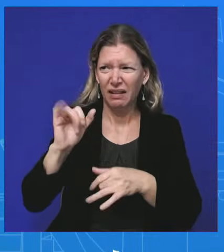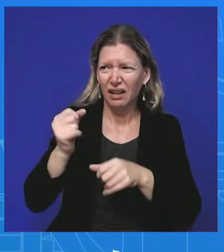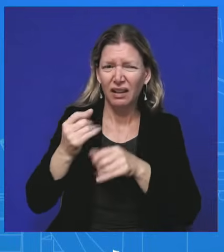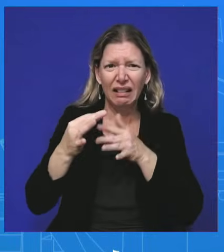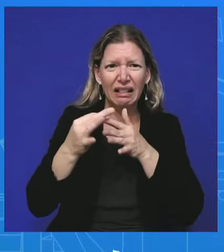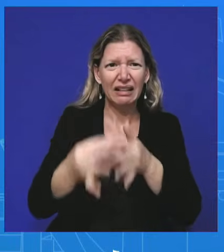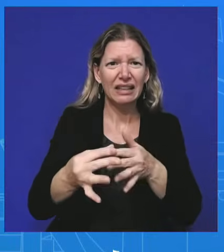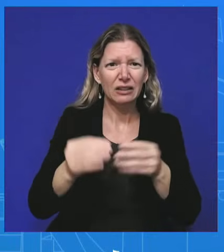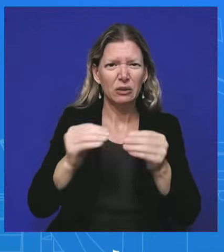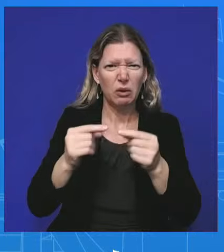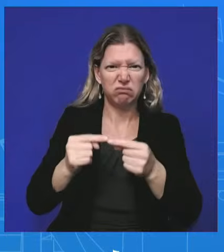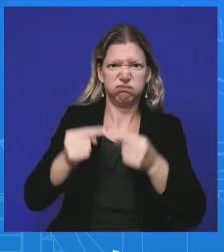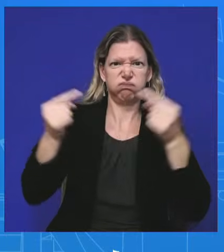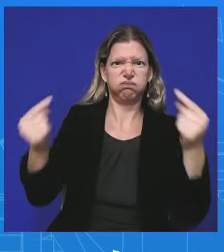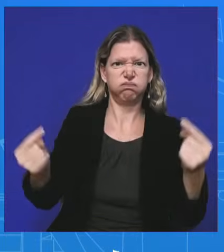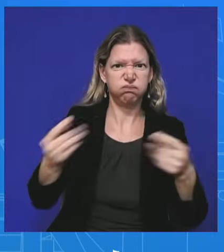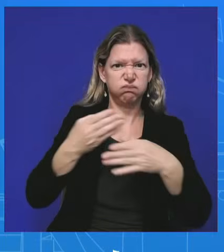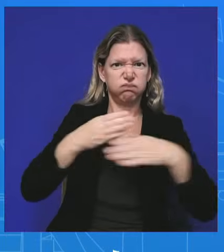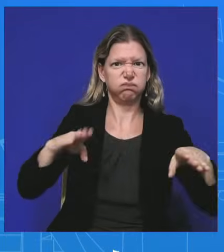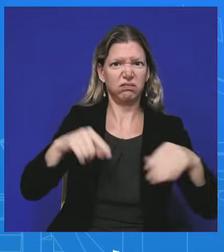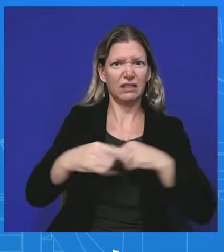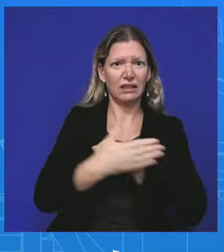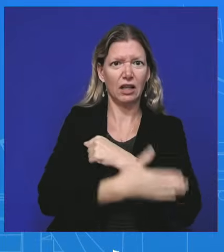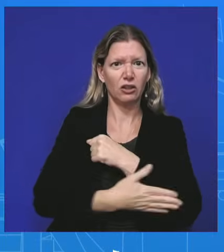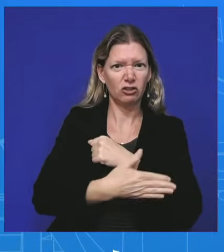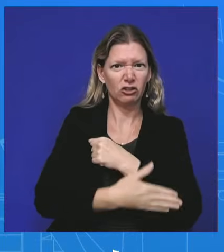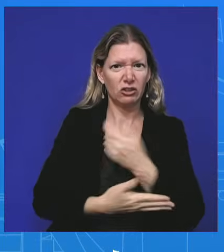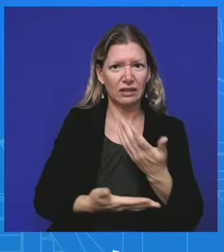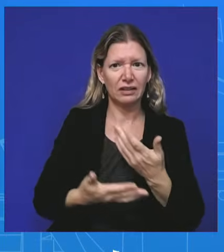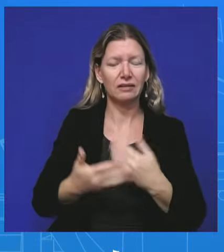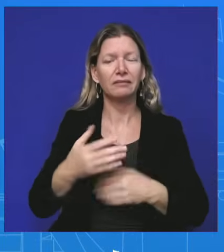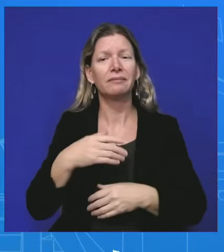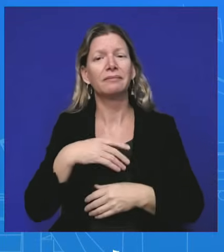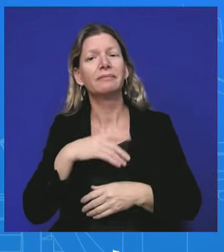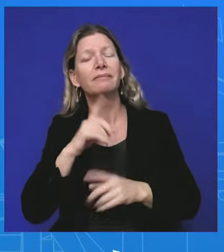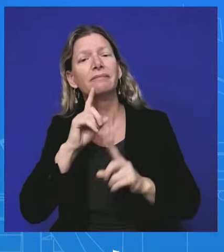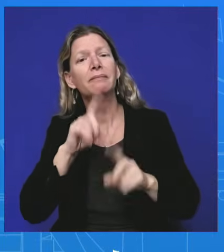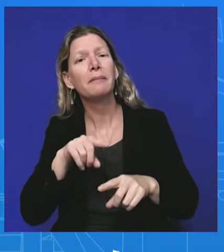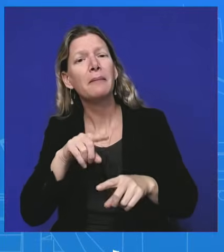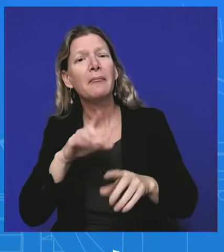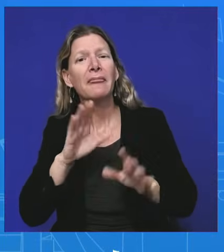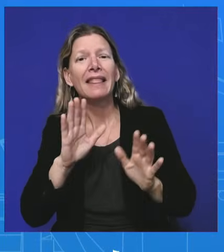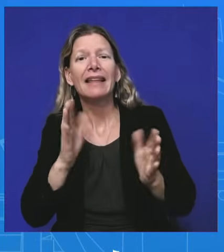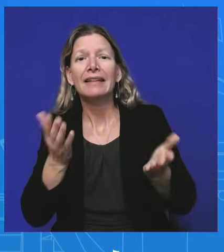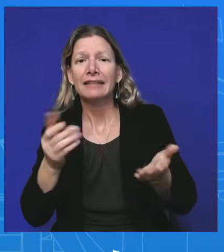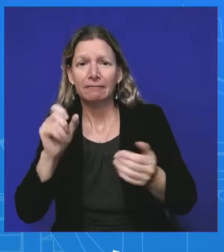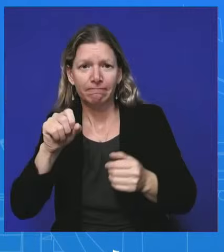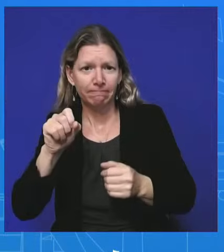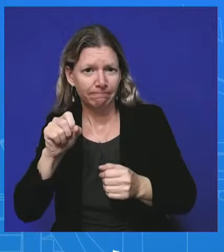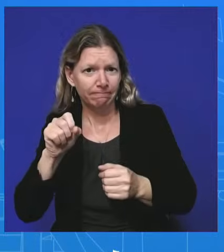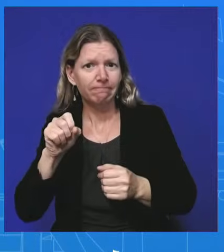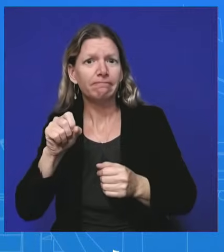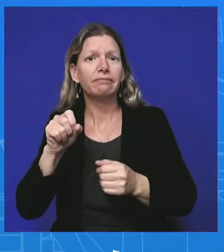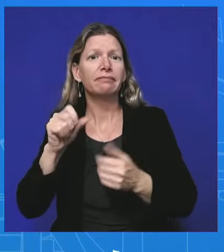That is -- we're not going to step into the re- -- who should recuse themselves or not. That is for the courts to decide -- The Press: And then --